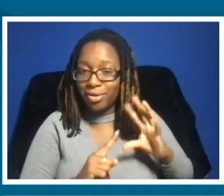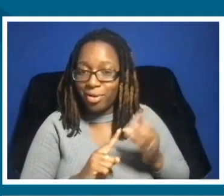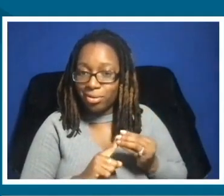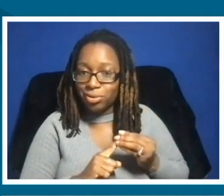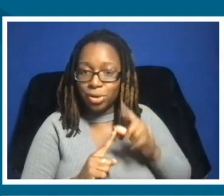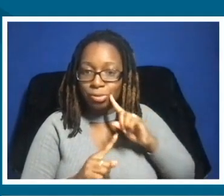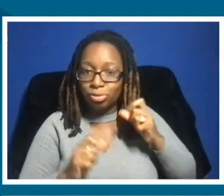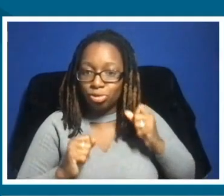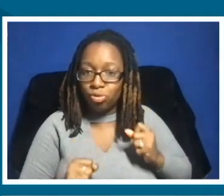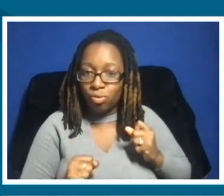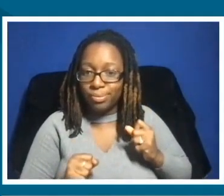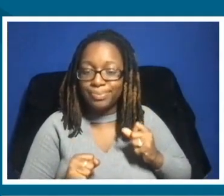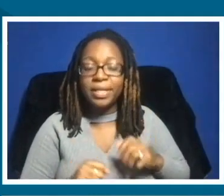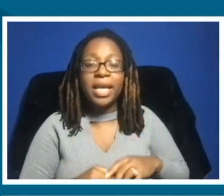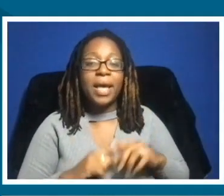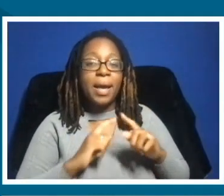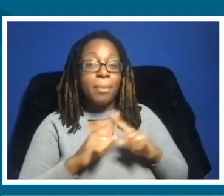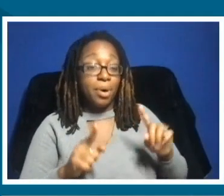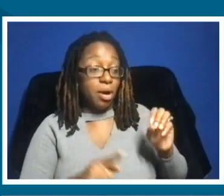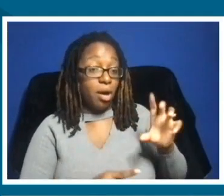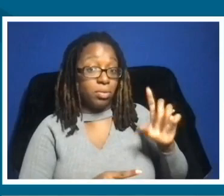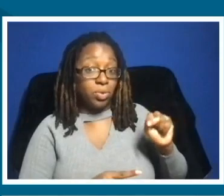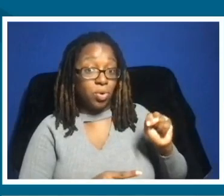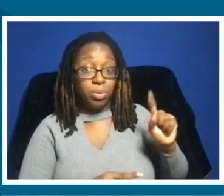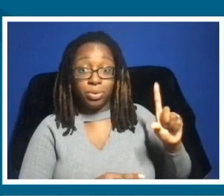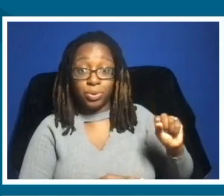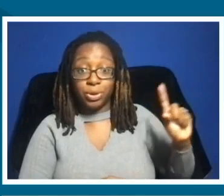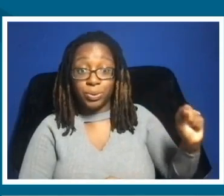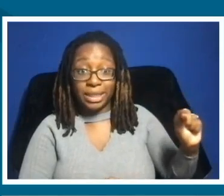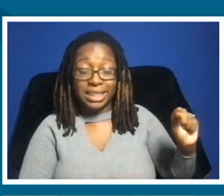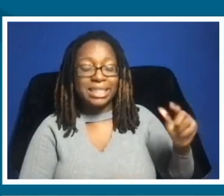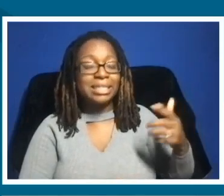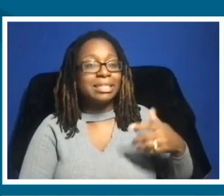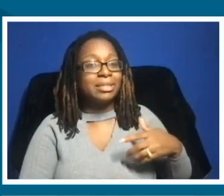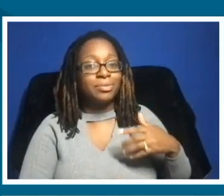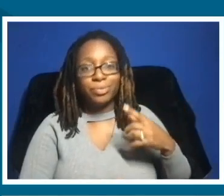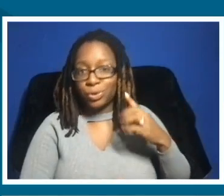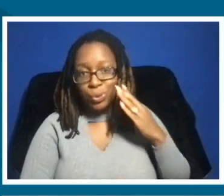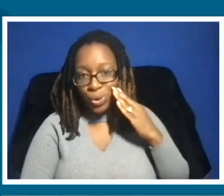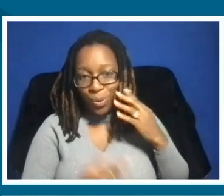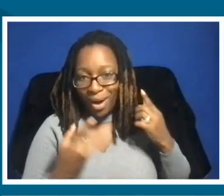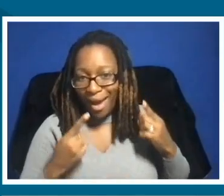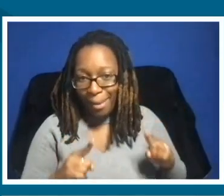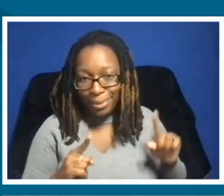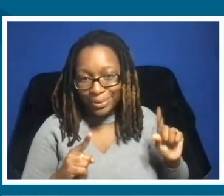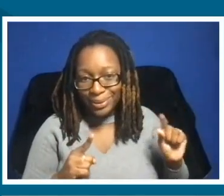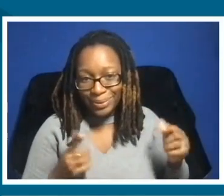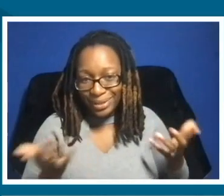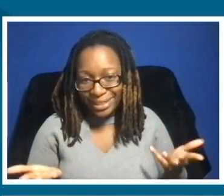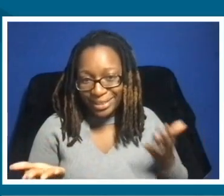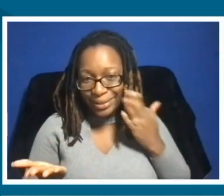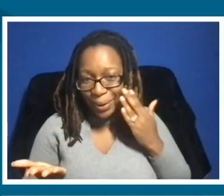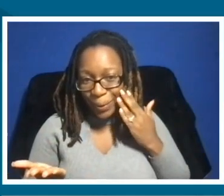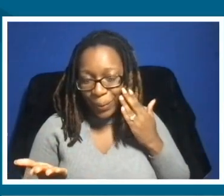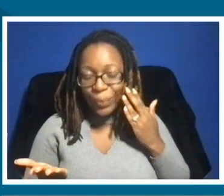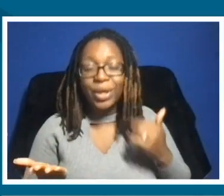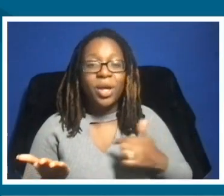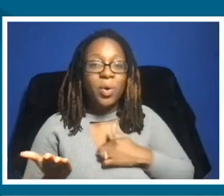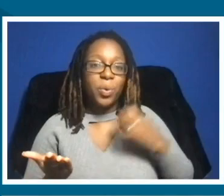and but by october of that year you don't know where we were in 2020